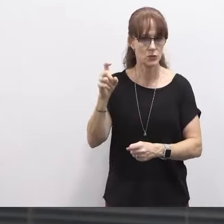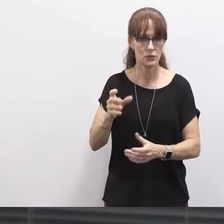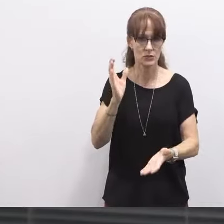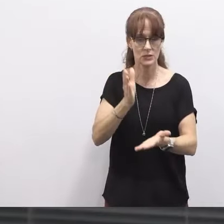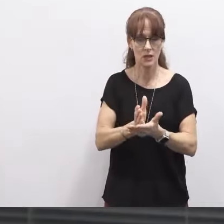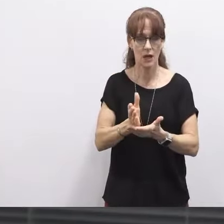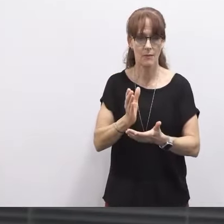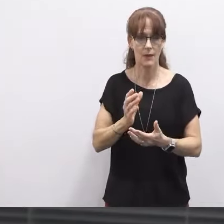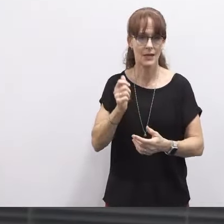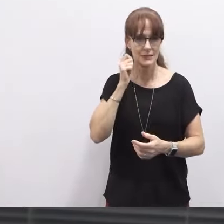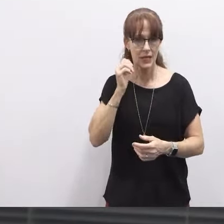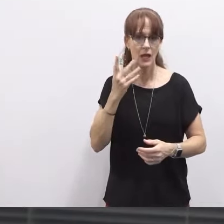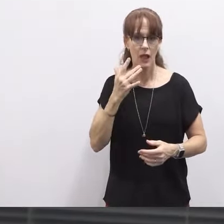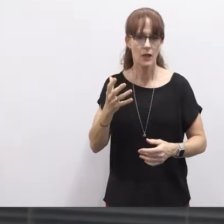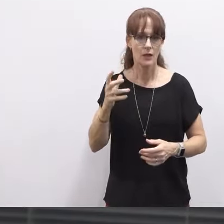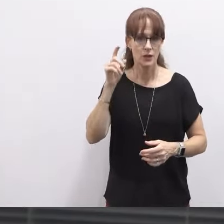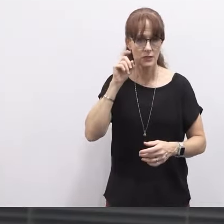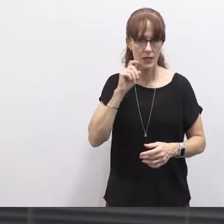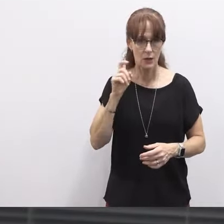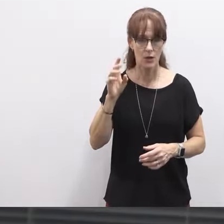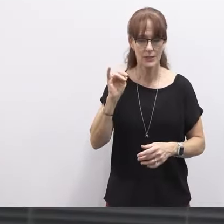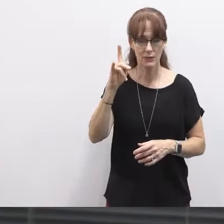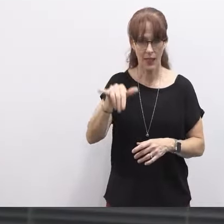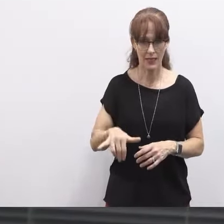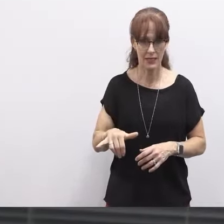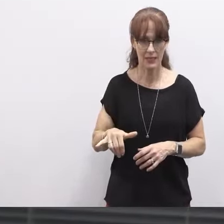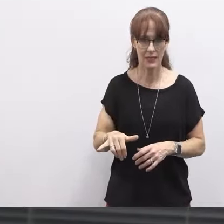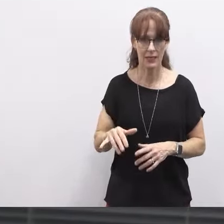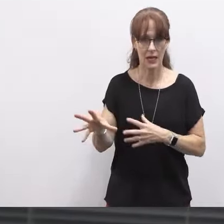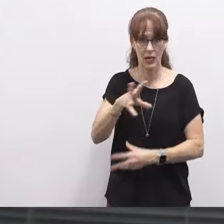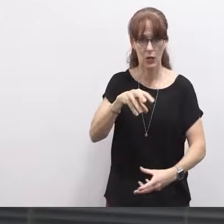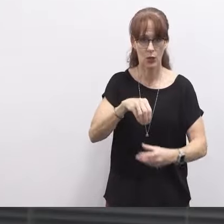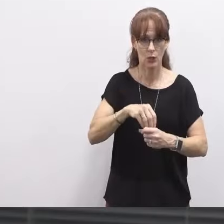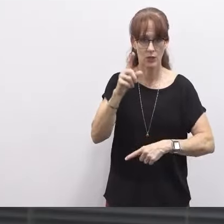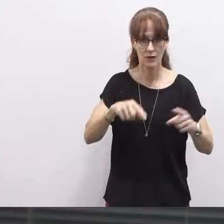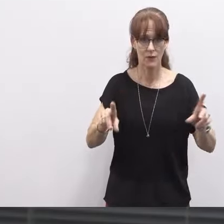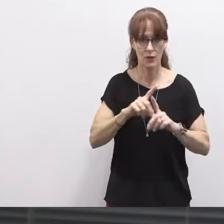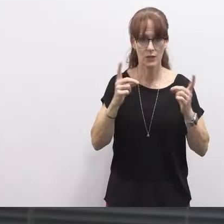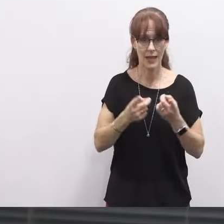at skin color, gender, or sexuality. If we are an inclusive, diverse district, as we claim to be,